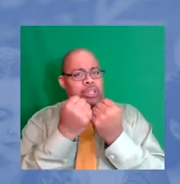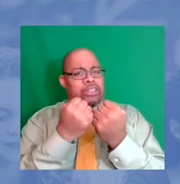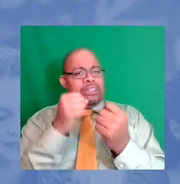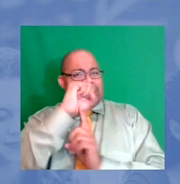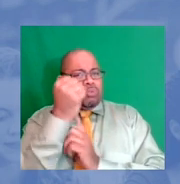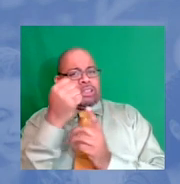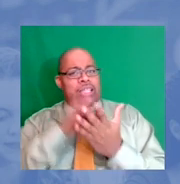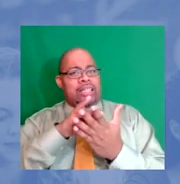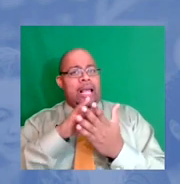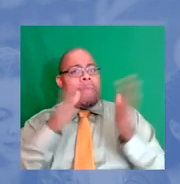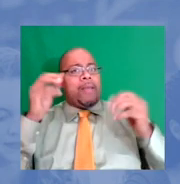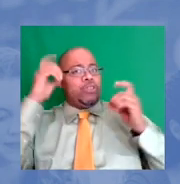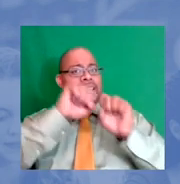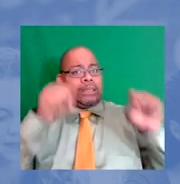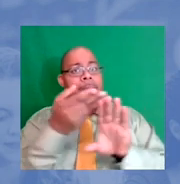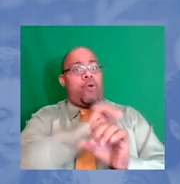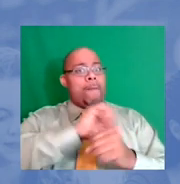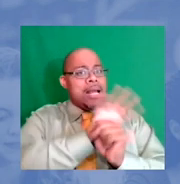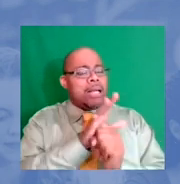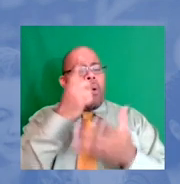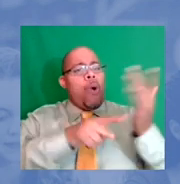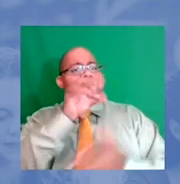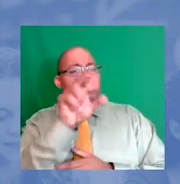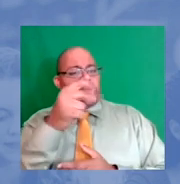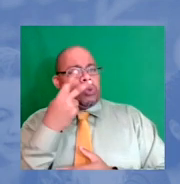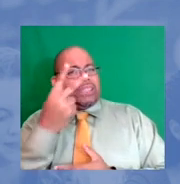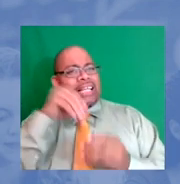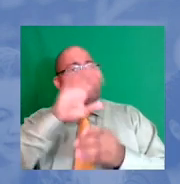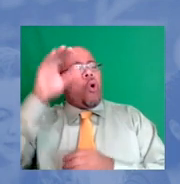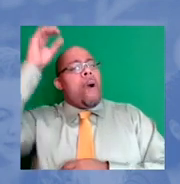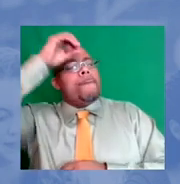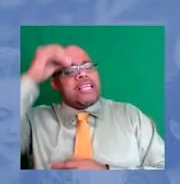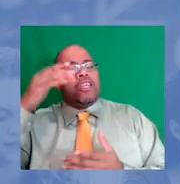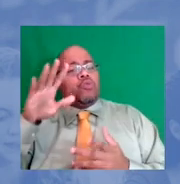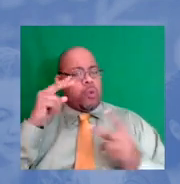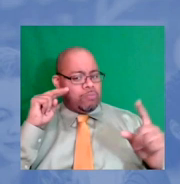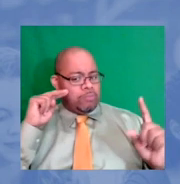PANDEMIC? AND WHAT FACTORS DO YOU THINK IN YOUR OPINION AND VIEW ARE WELL DOCUMENTED,